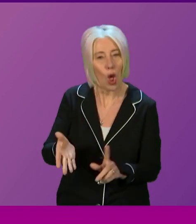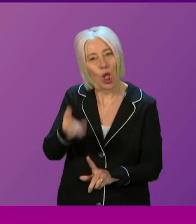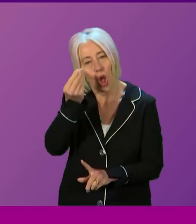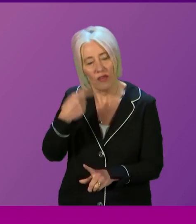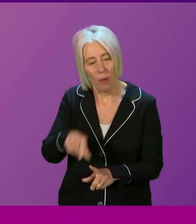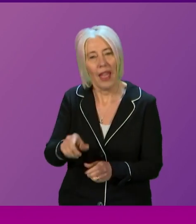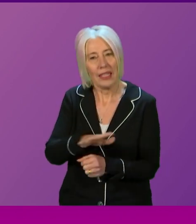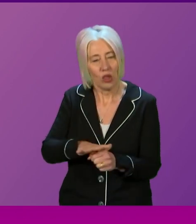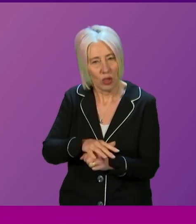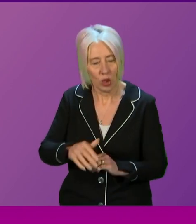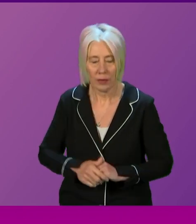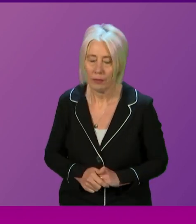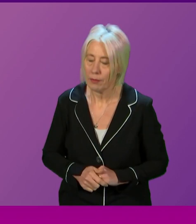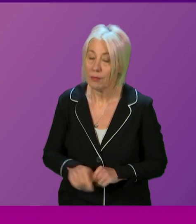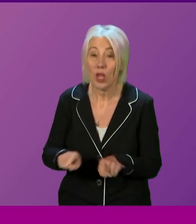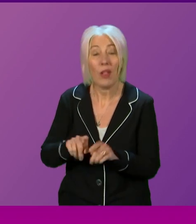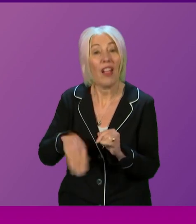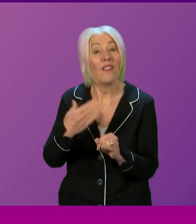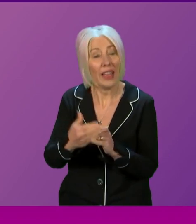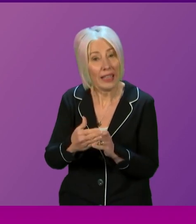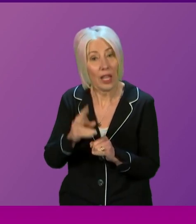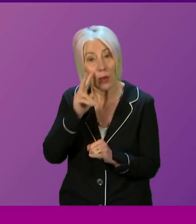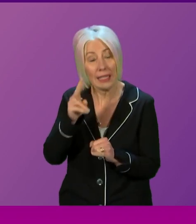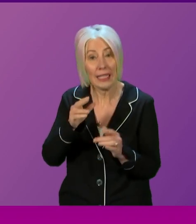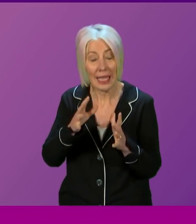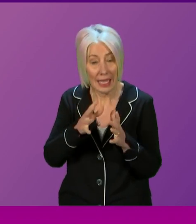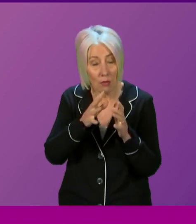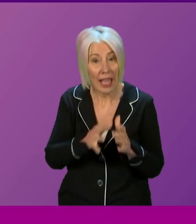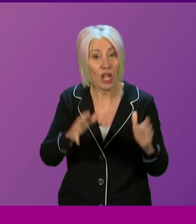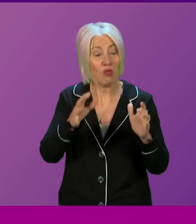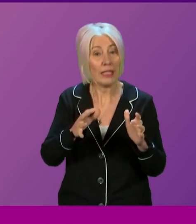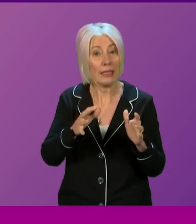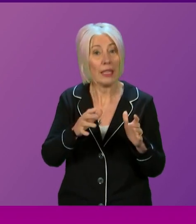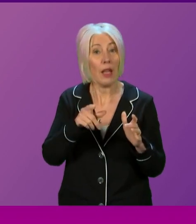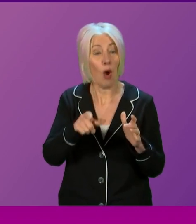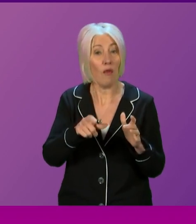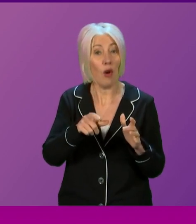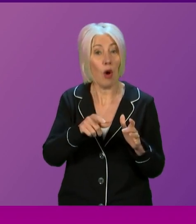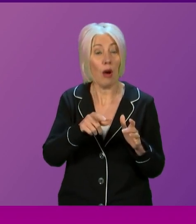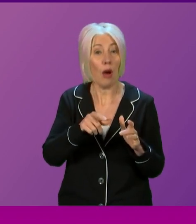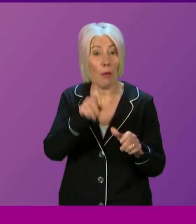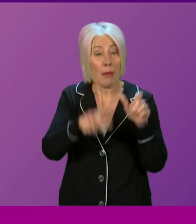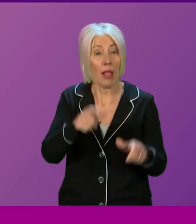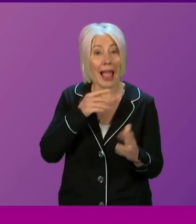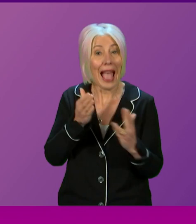There has also been a significant increase in the number of people who access community